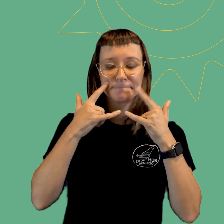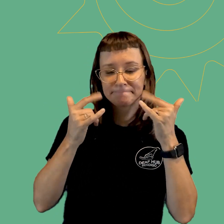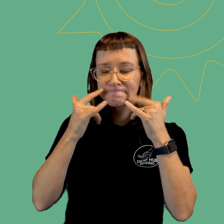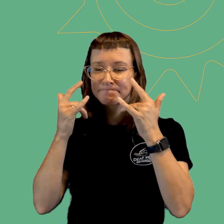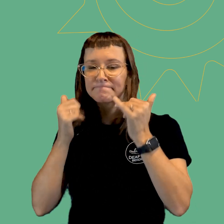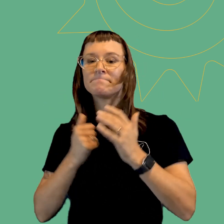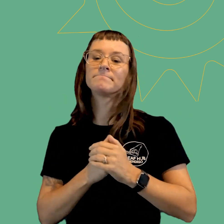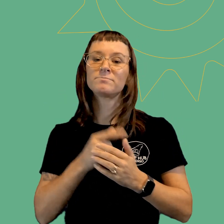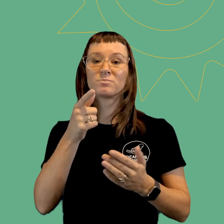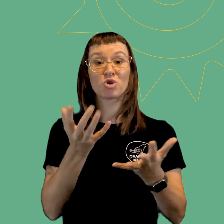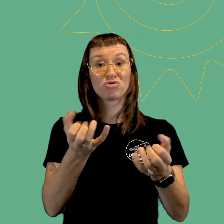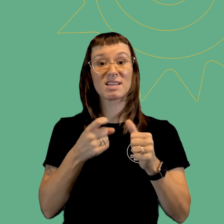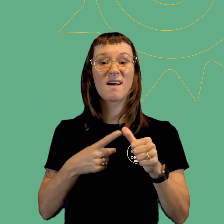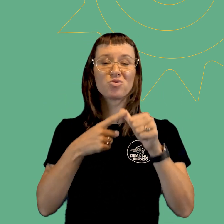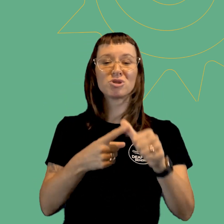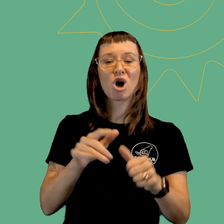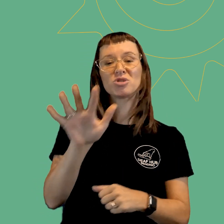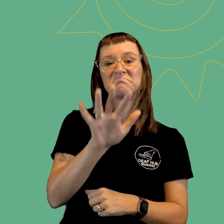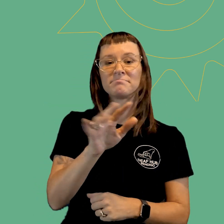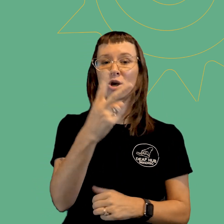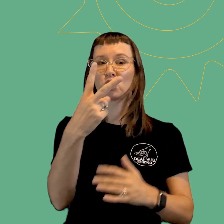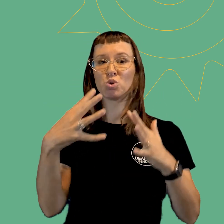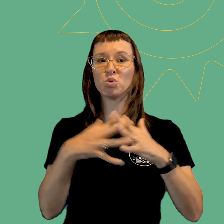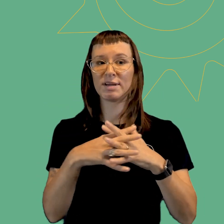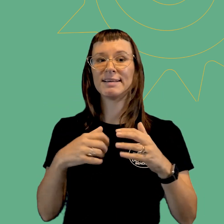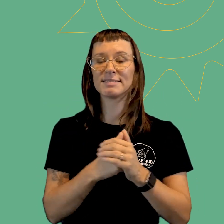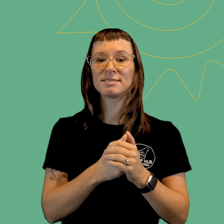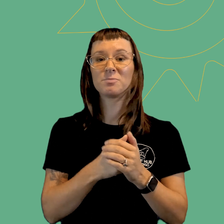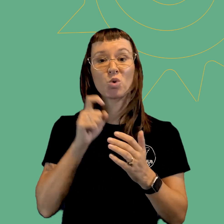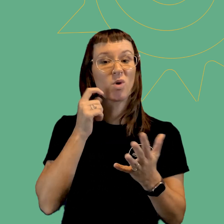You'll receive your results via a letter. Your sample will be sent to a lab so they can test it